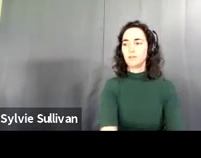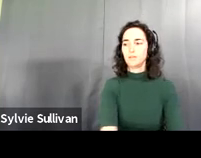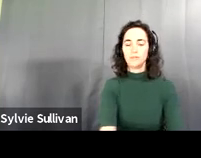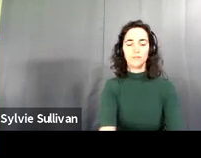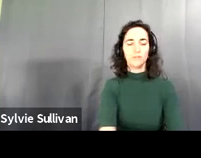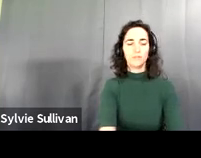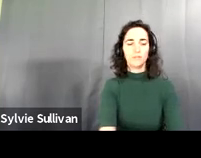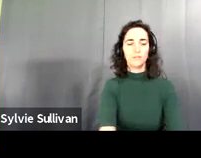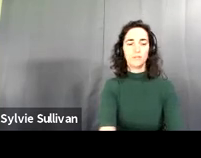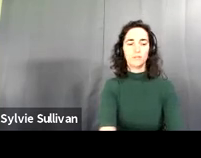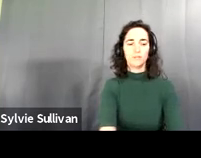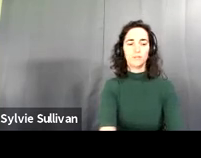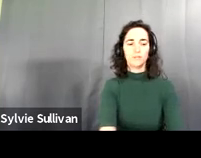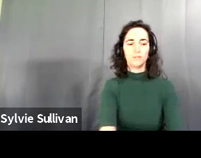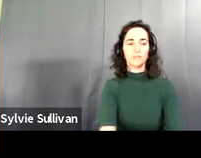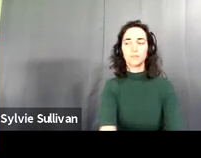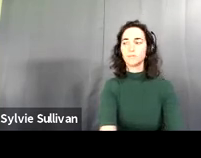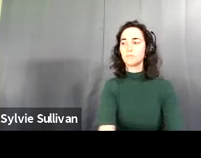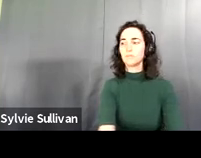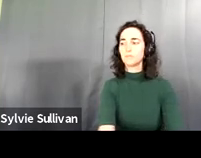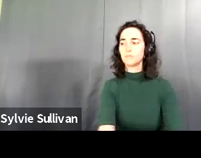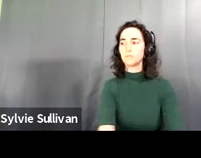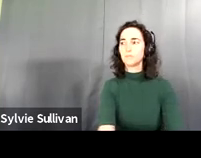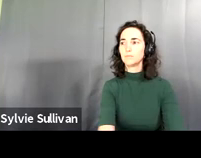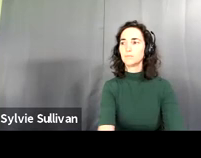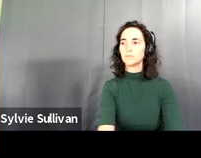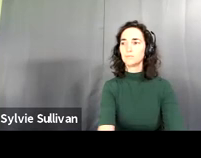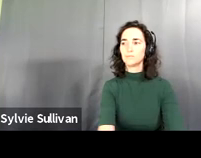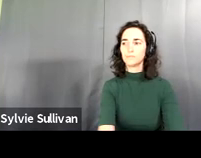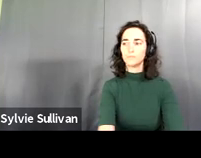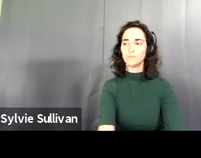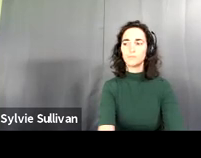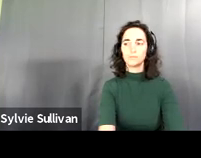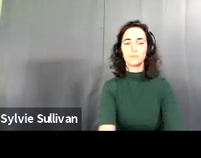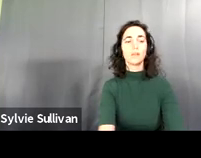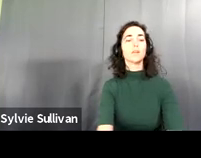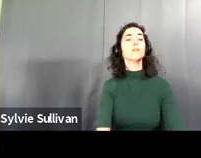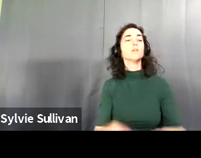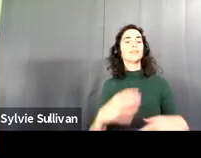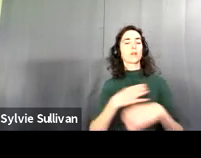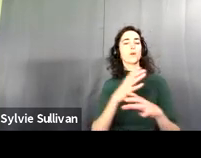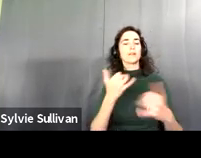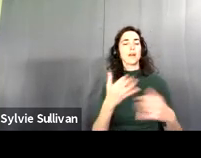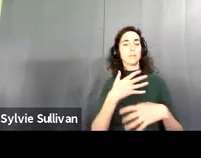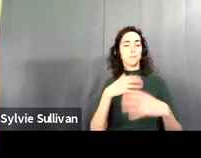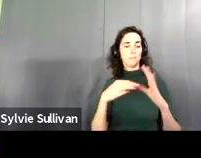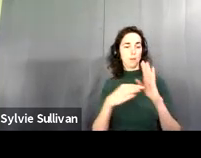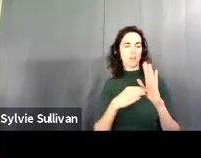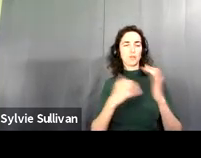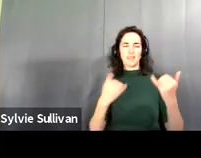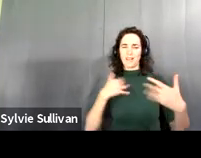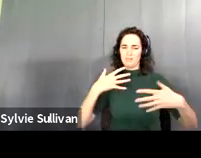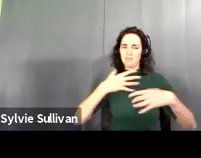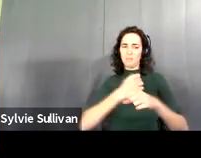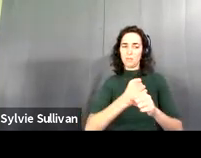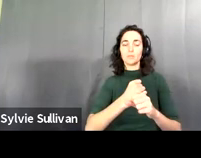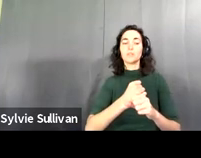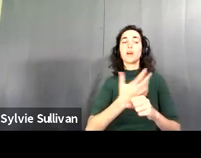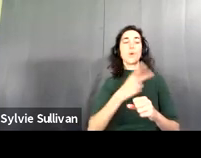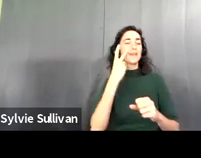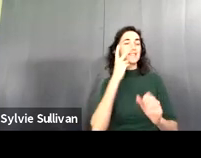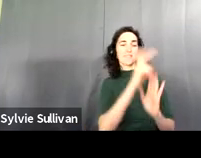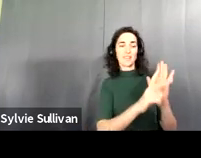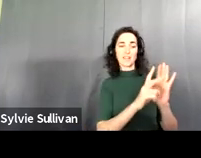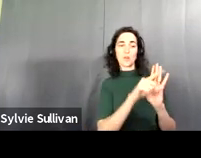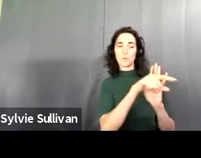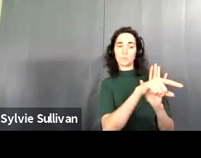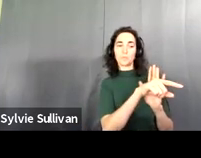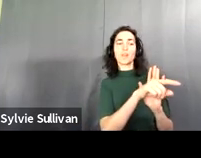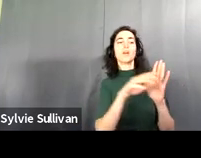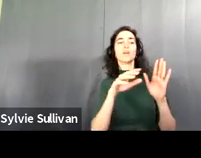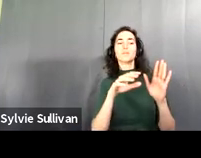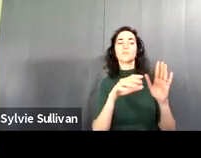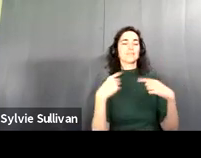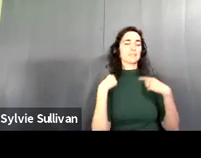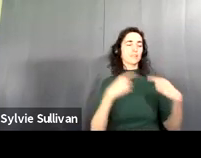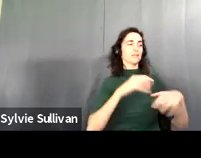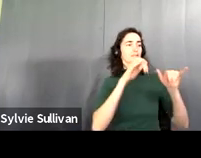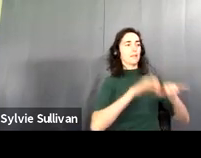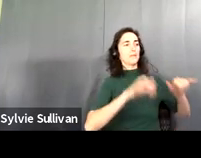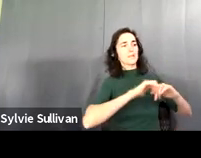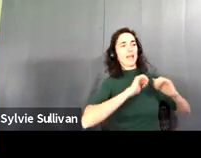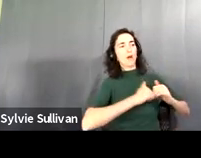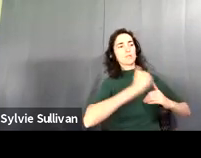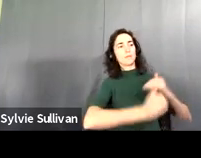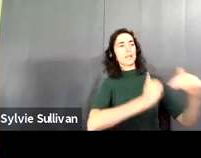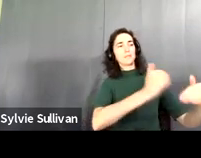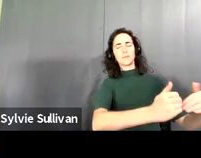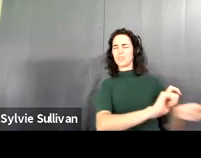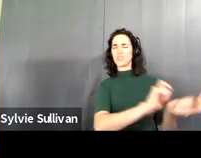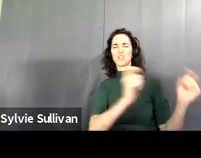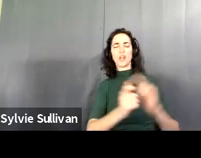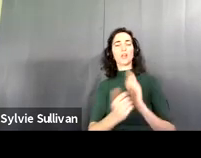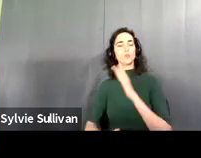So, just to sum it up, about the crisis now model. So as we saw in the video crisis now really focuses on a different model that we typically did in the past.